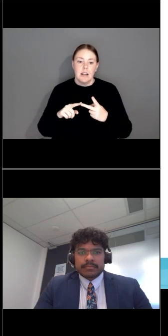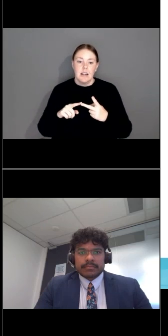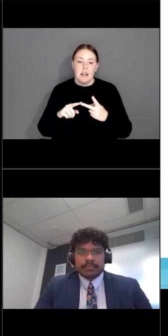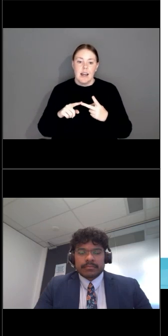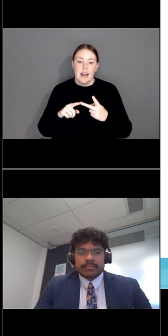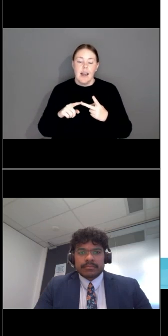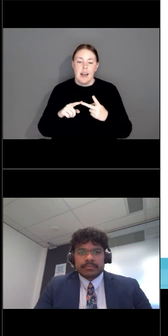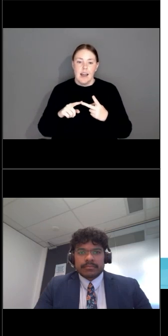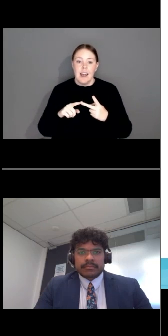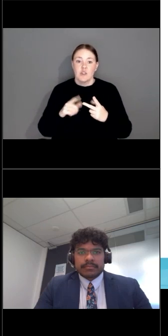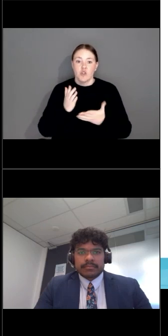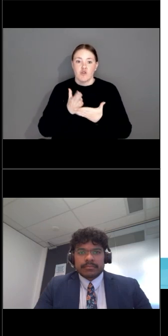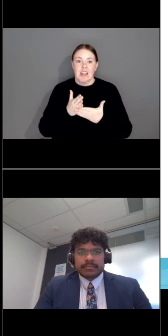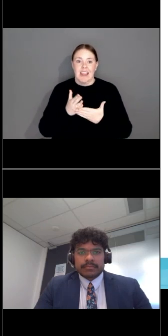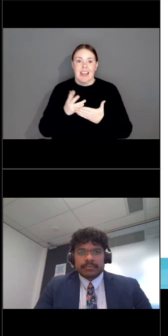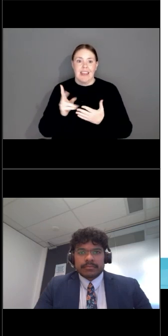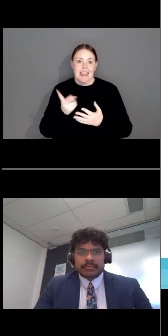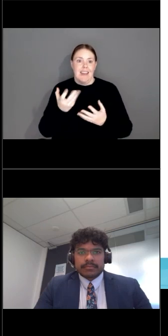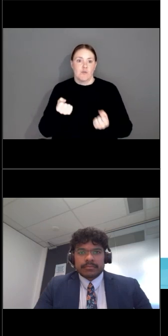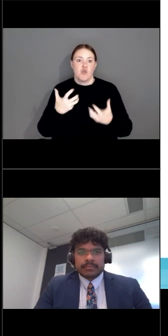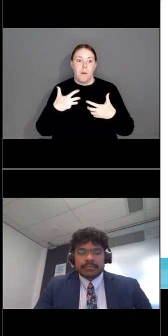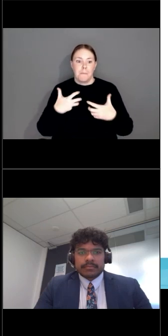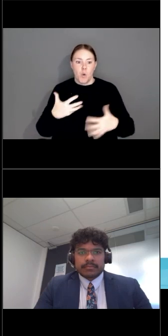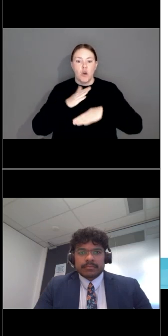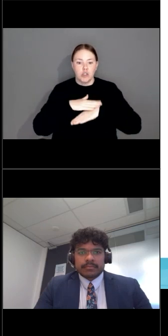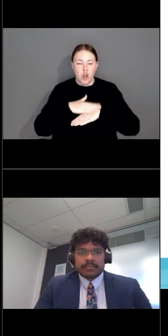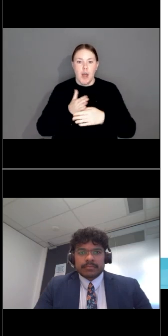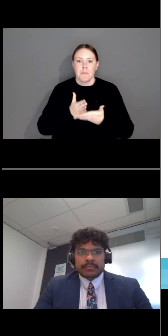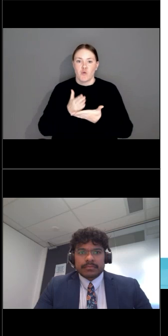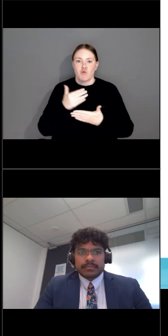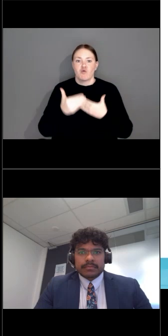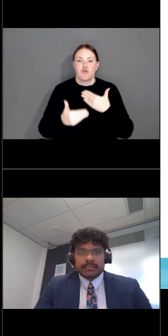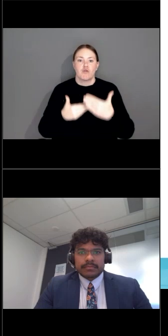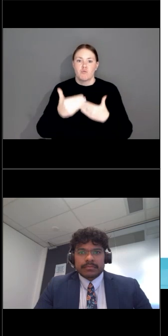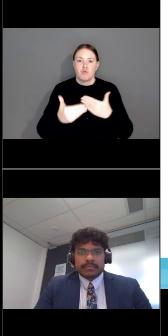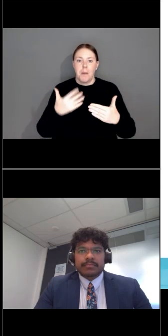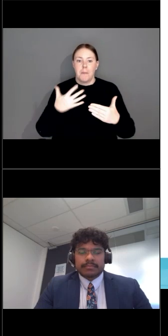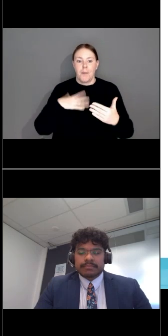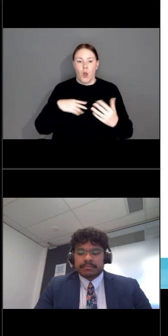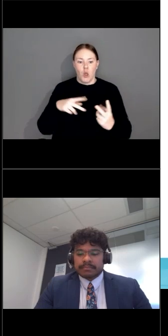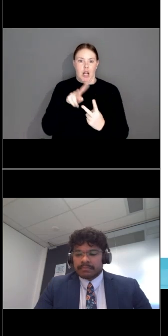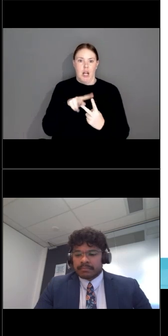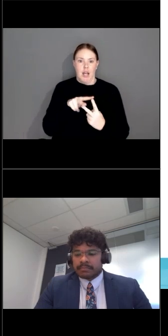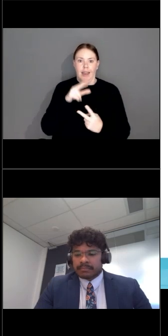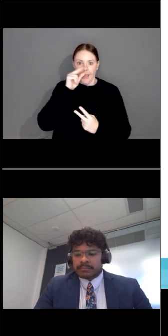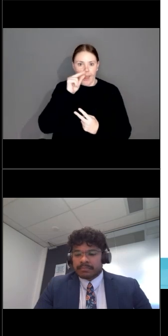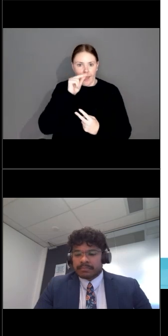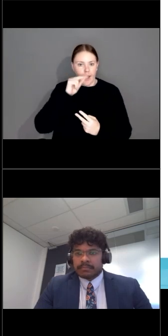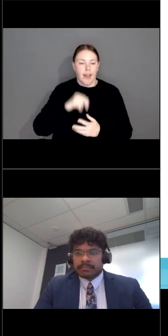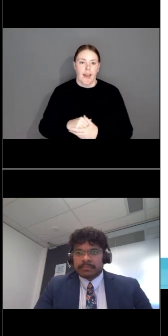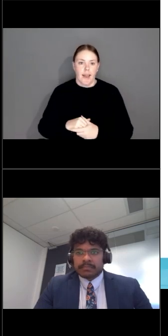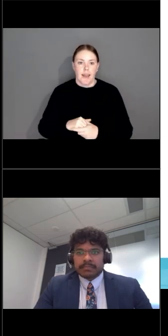bit more time going through the process because of their age and so we we wanted to bring It Jack